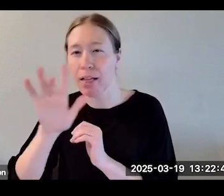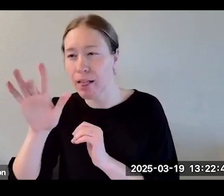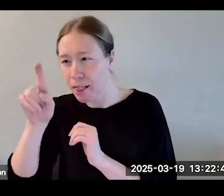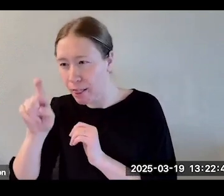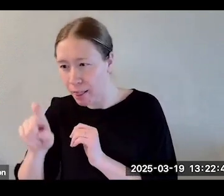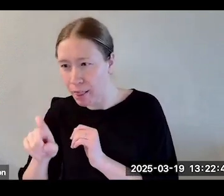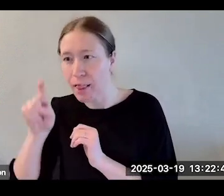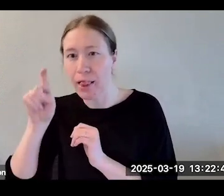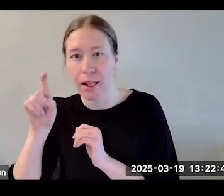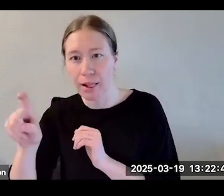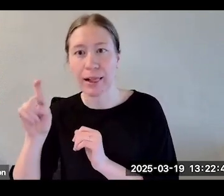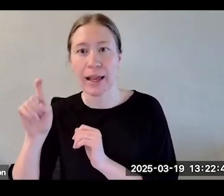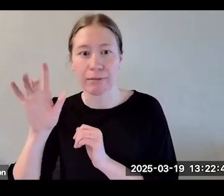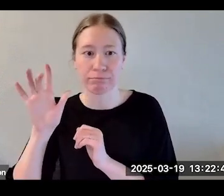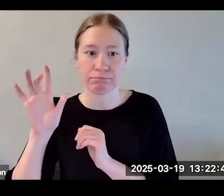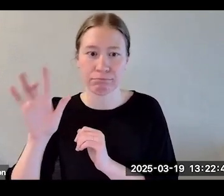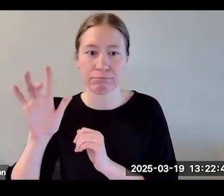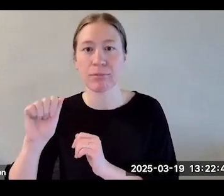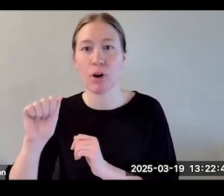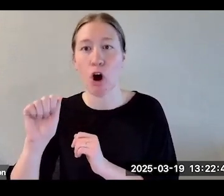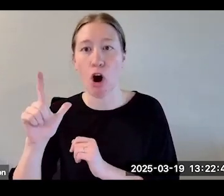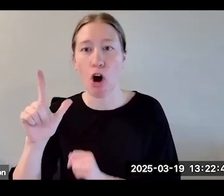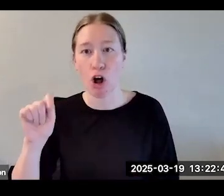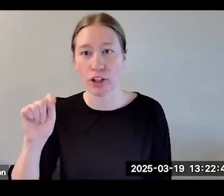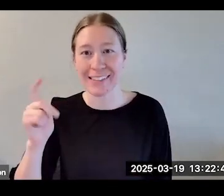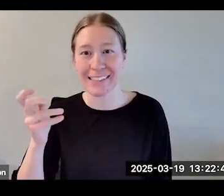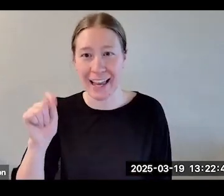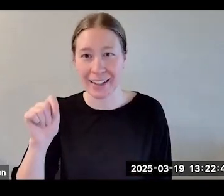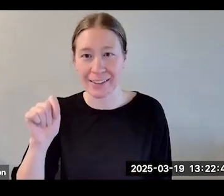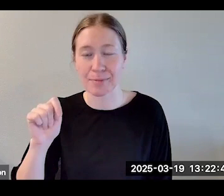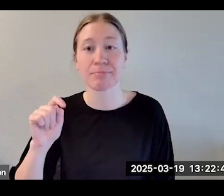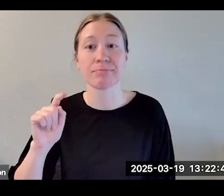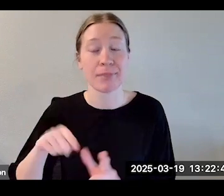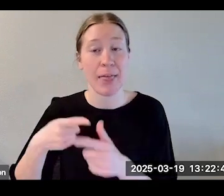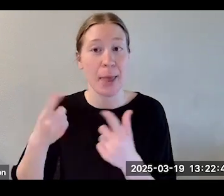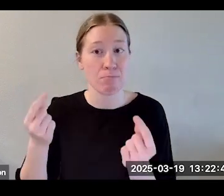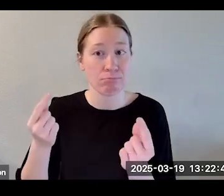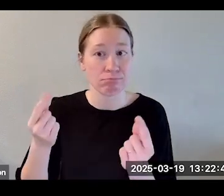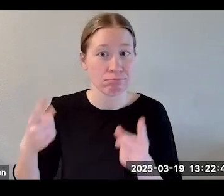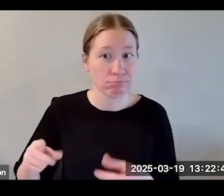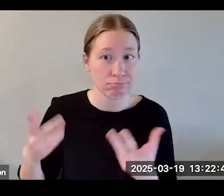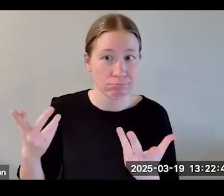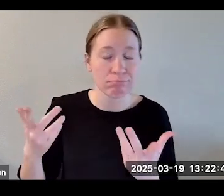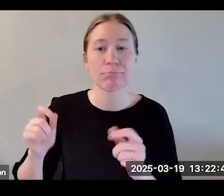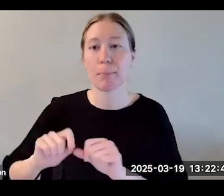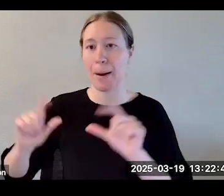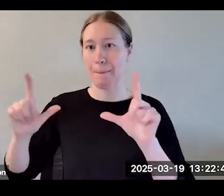And from there, you're going to see a box that looks like this image that I have on the right side of my slide,